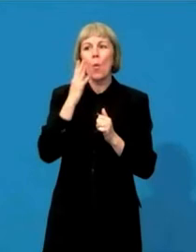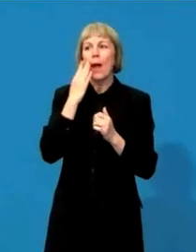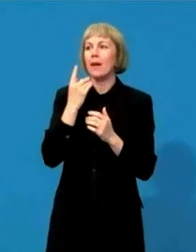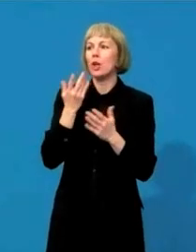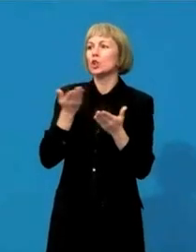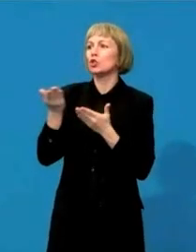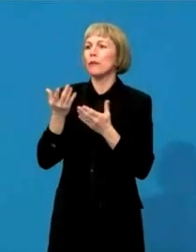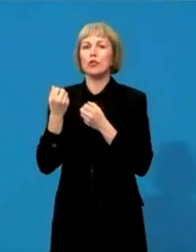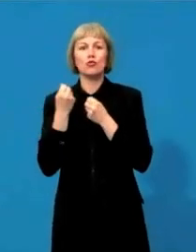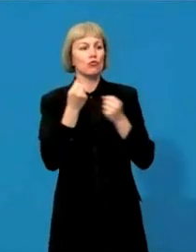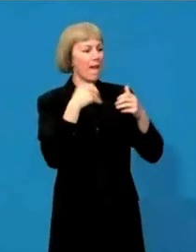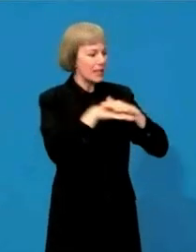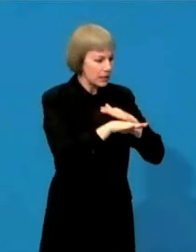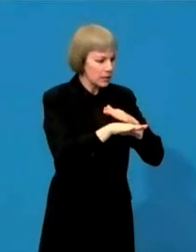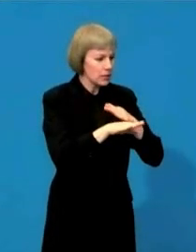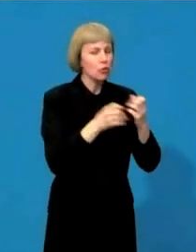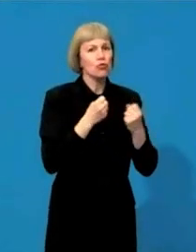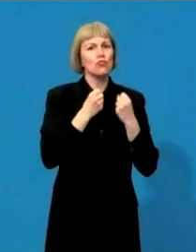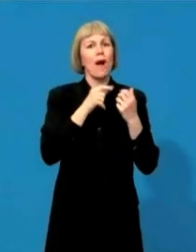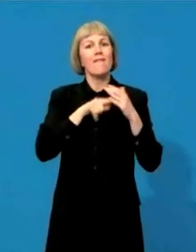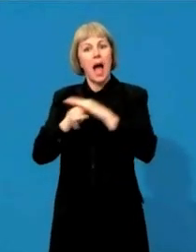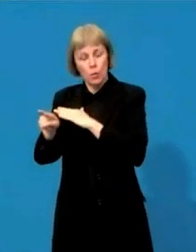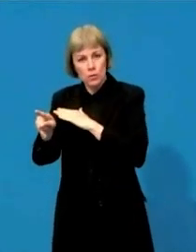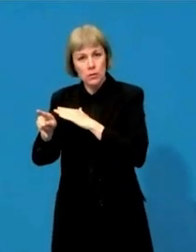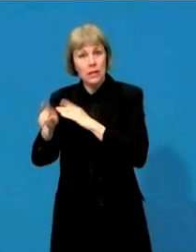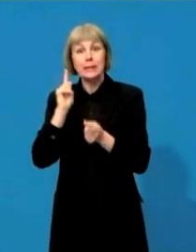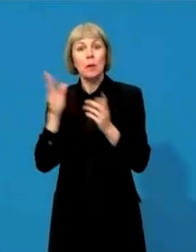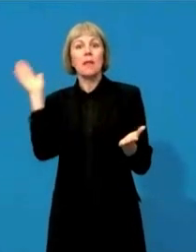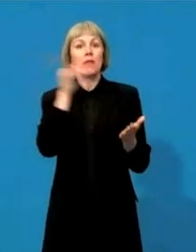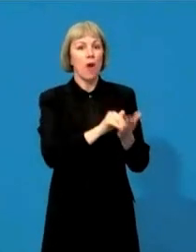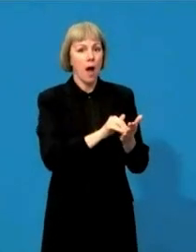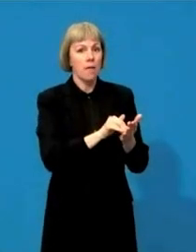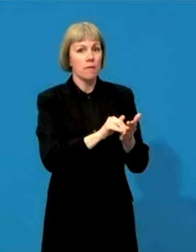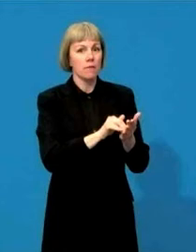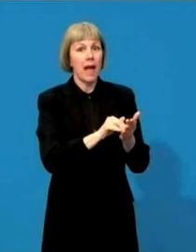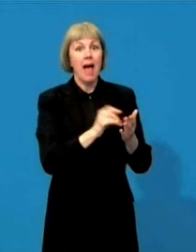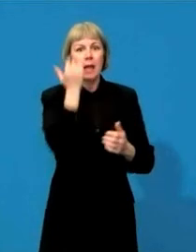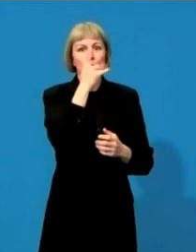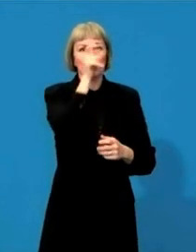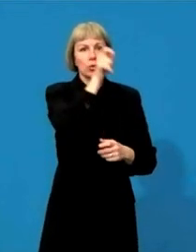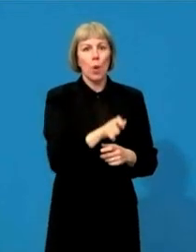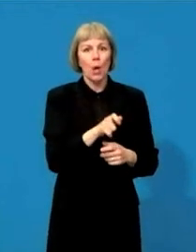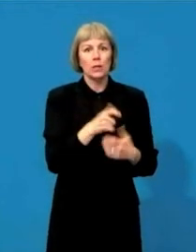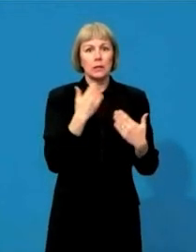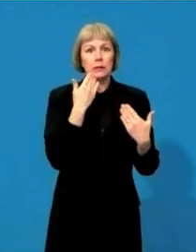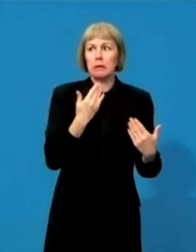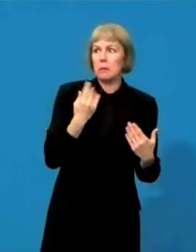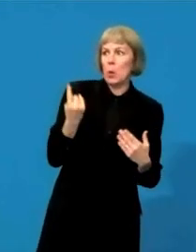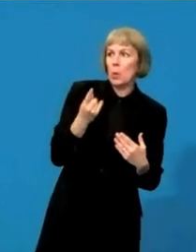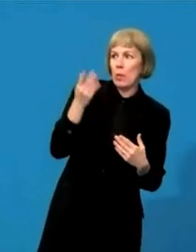the door. So someone has driven all the way from Broome and then left again, and they have no idea who they are. They are just like another white Prado; it could be anyone.